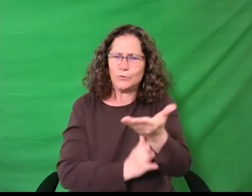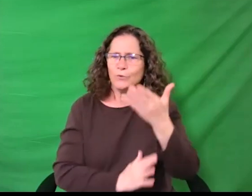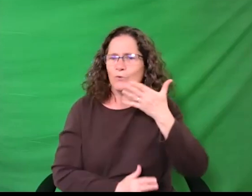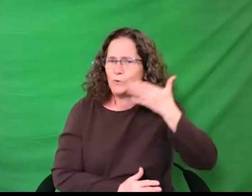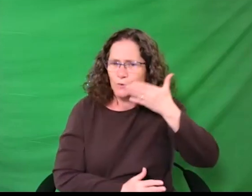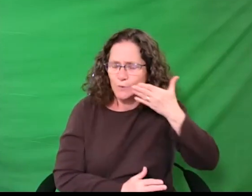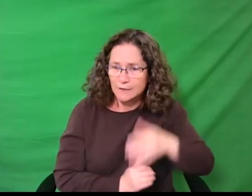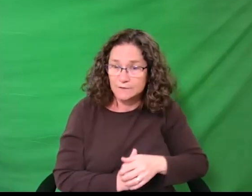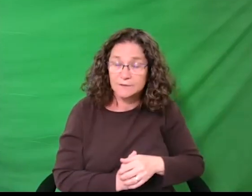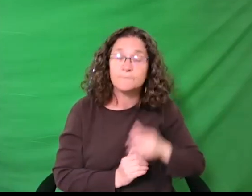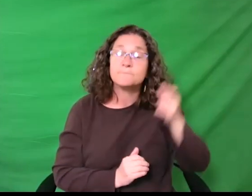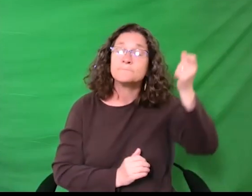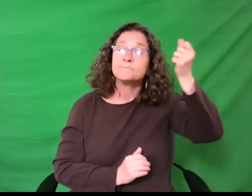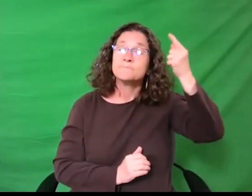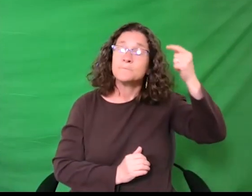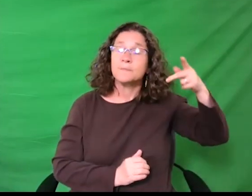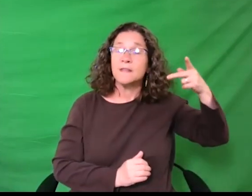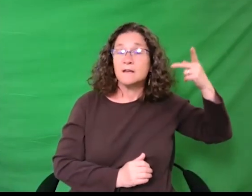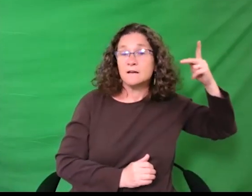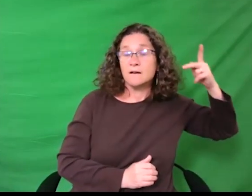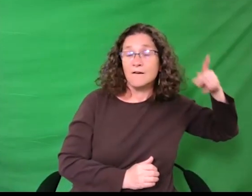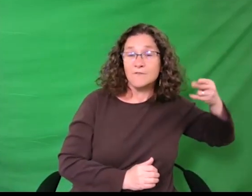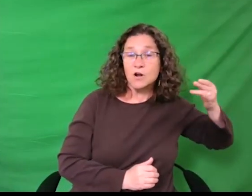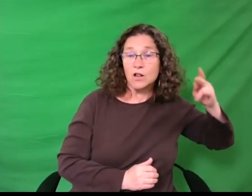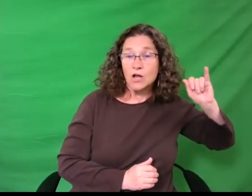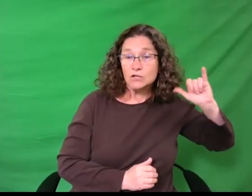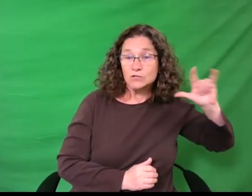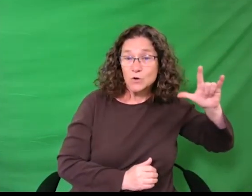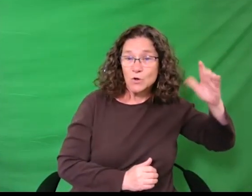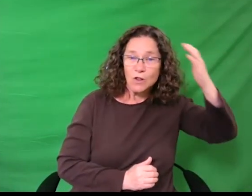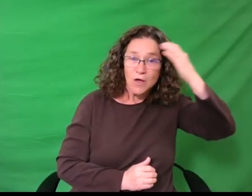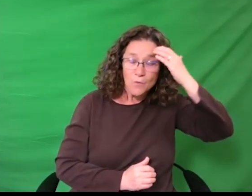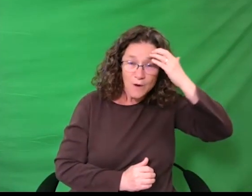to describe the broad skills of identification and manipulation